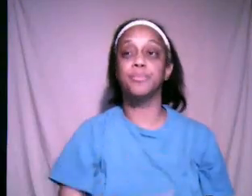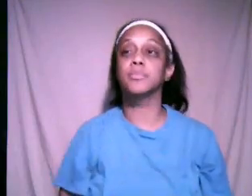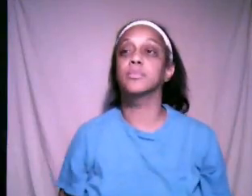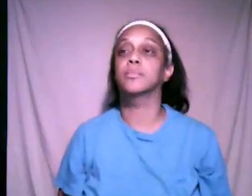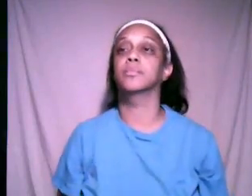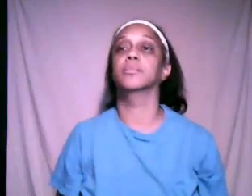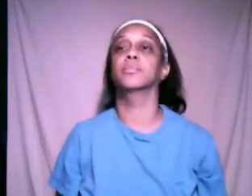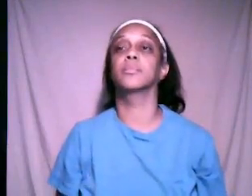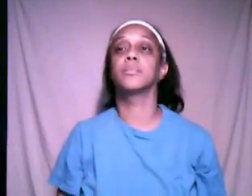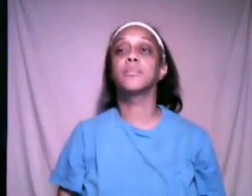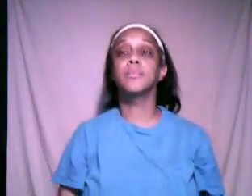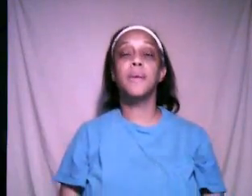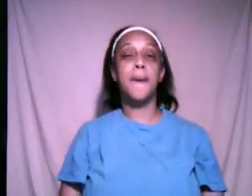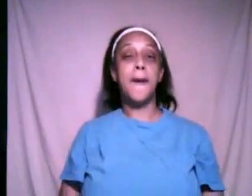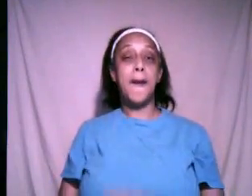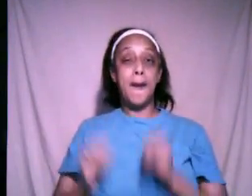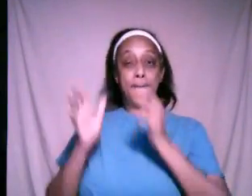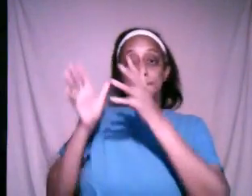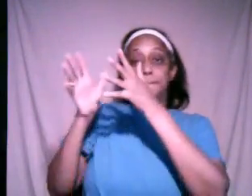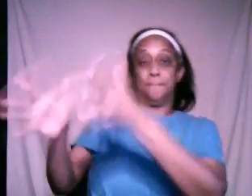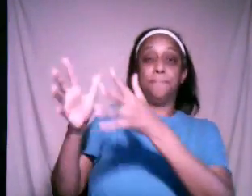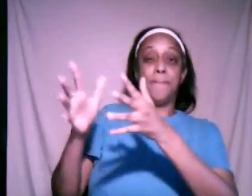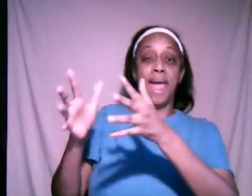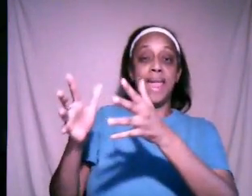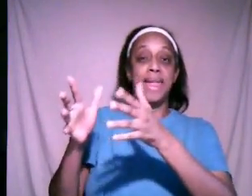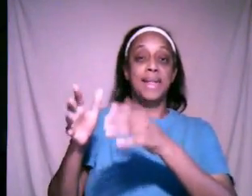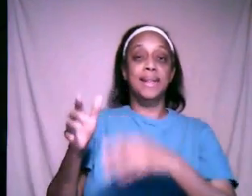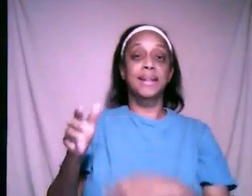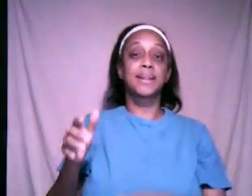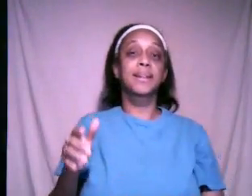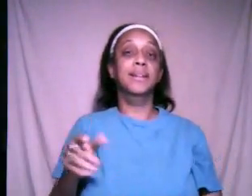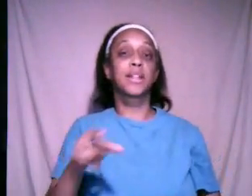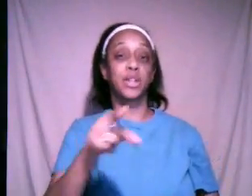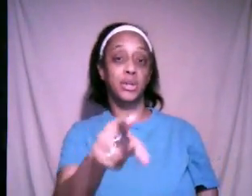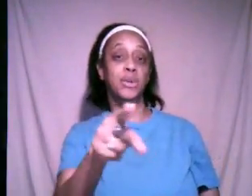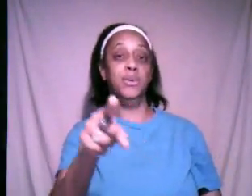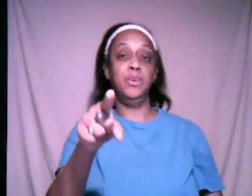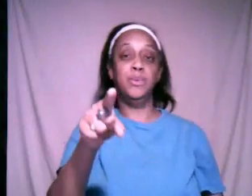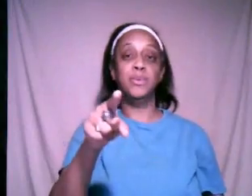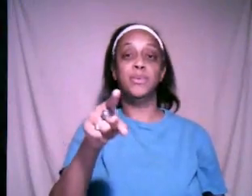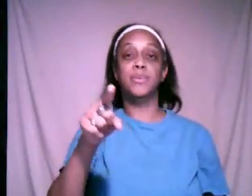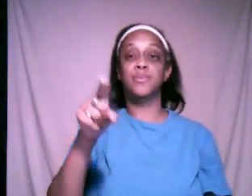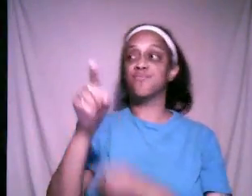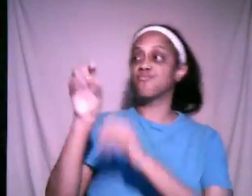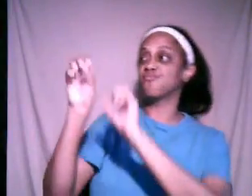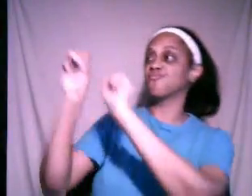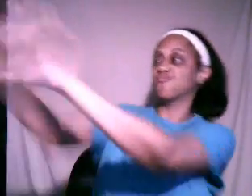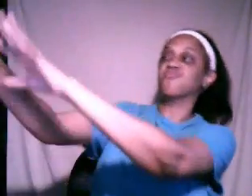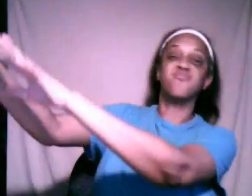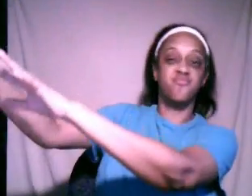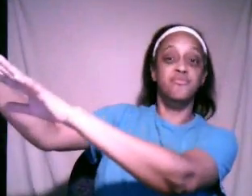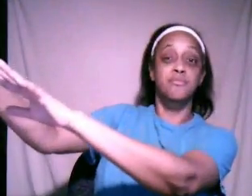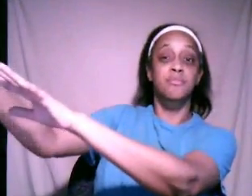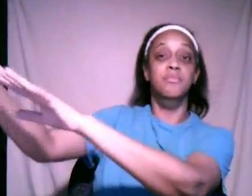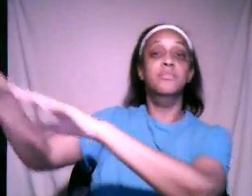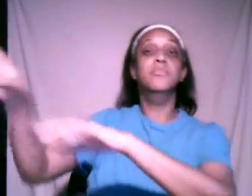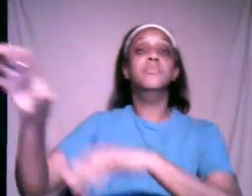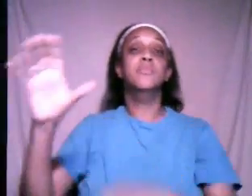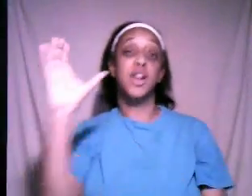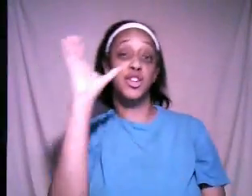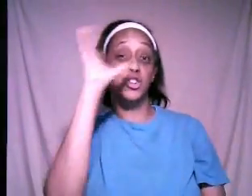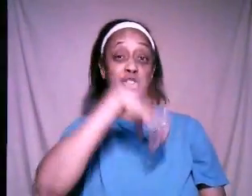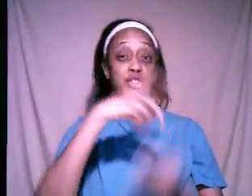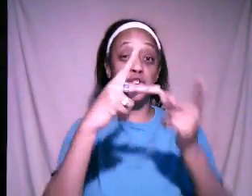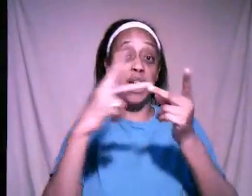* Abandoned you in unfamiliar place or